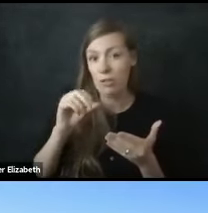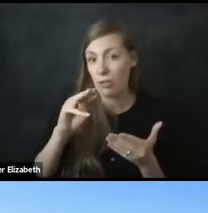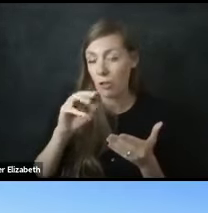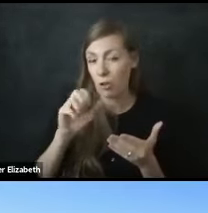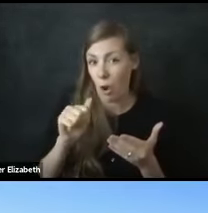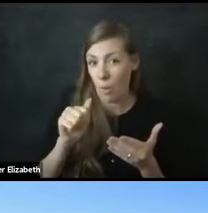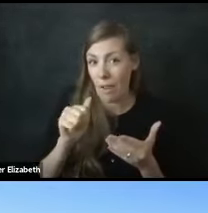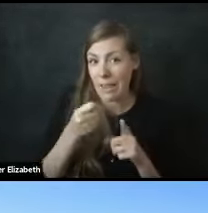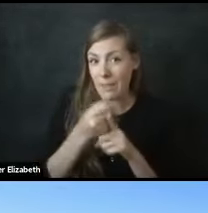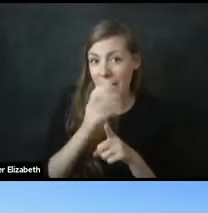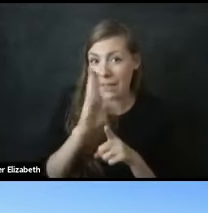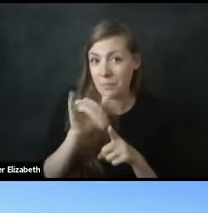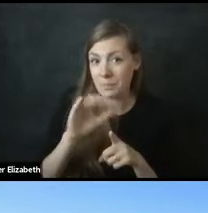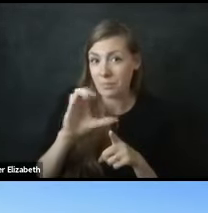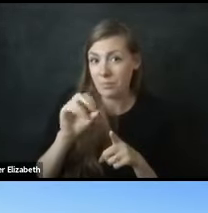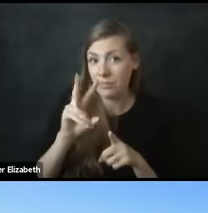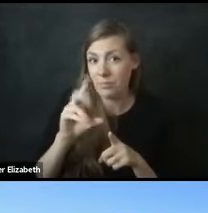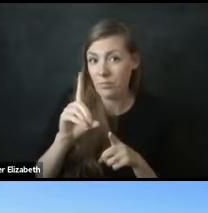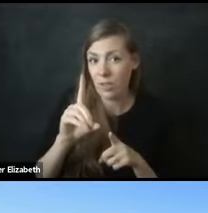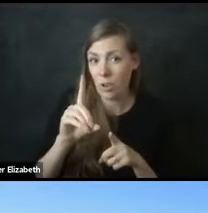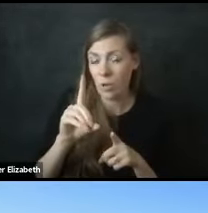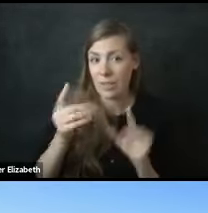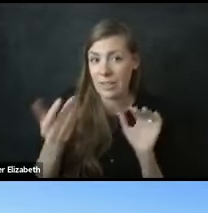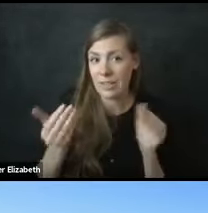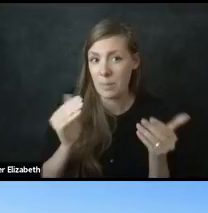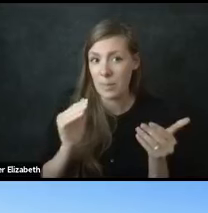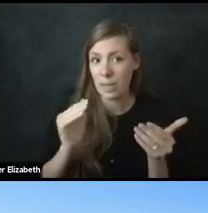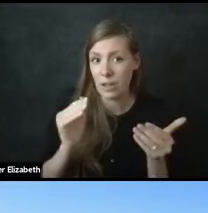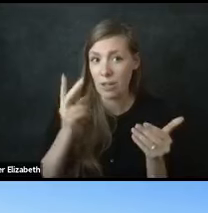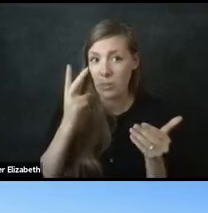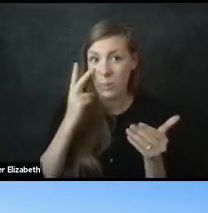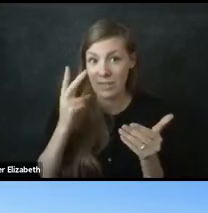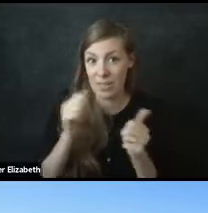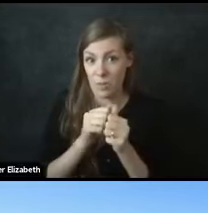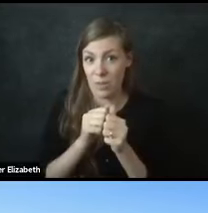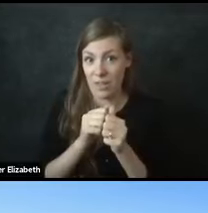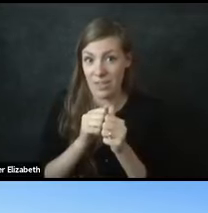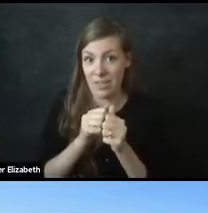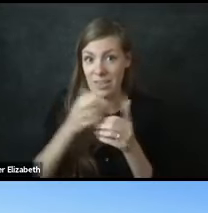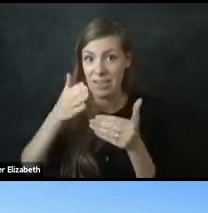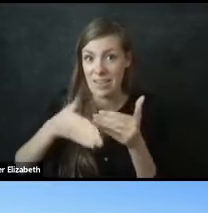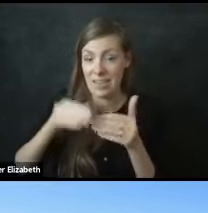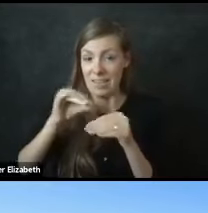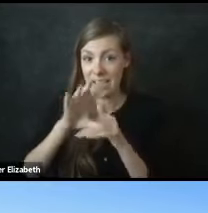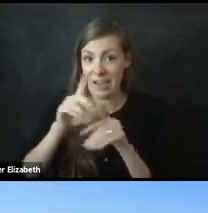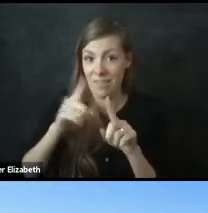would see having side effects from the vaccine?